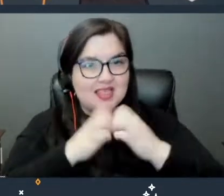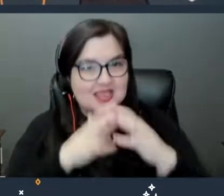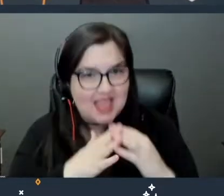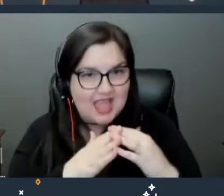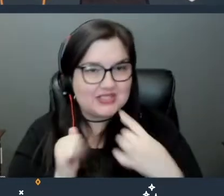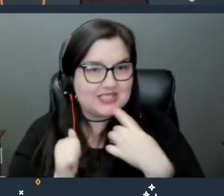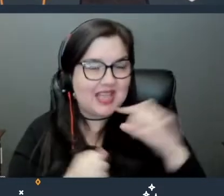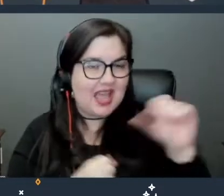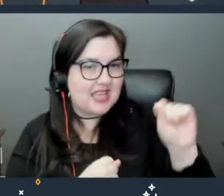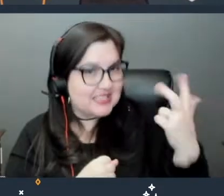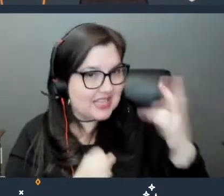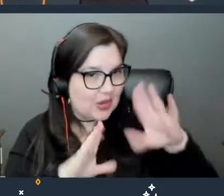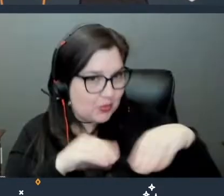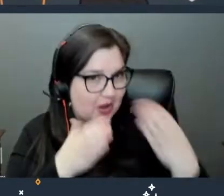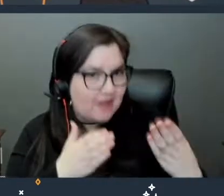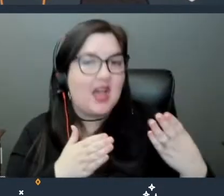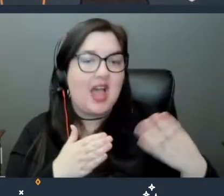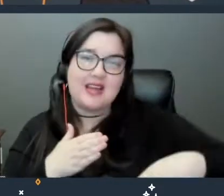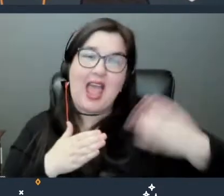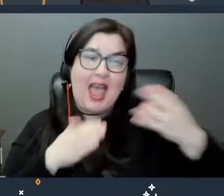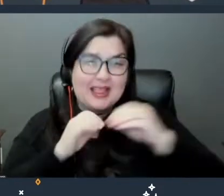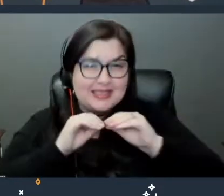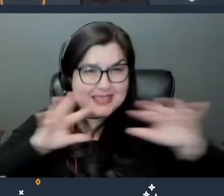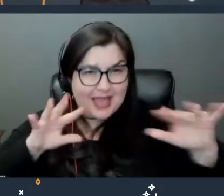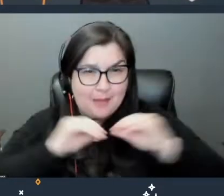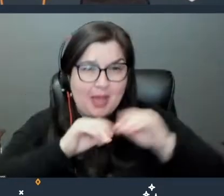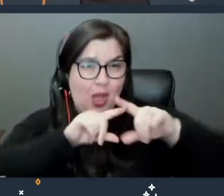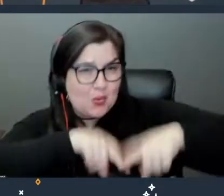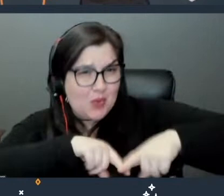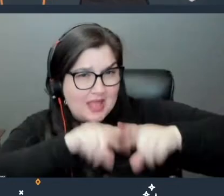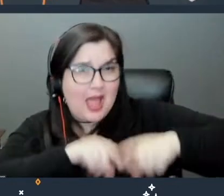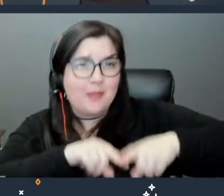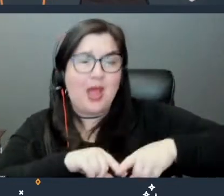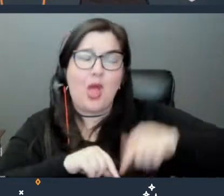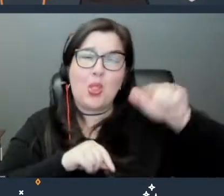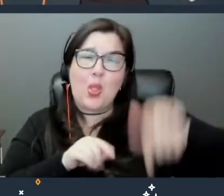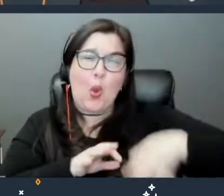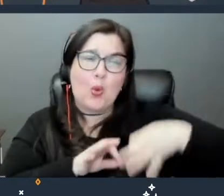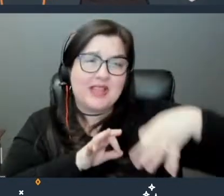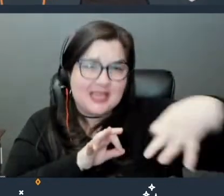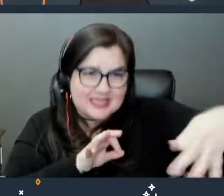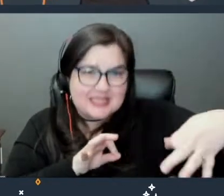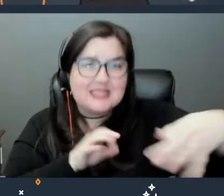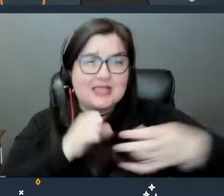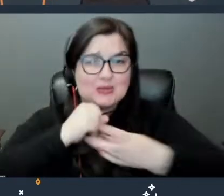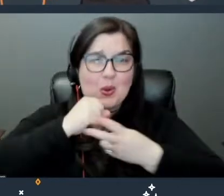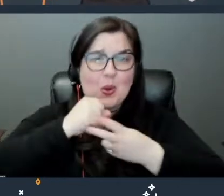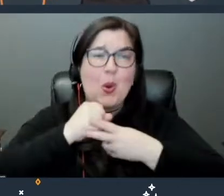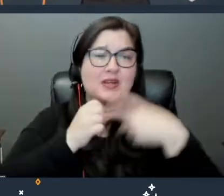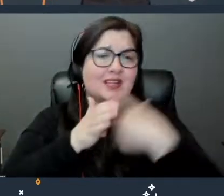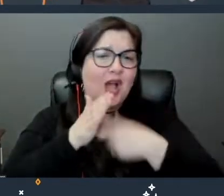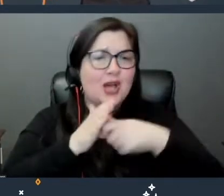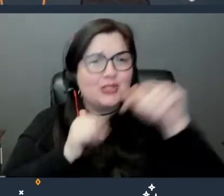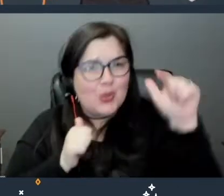highly scalable, reliable, low-latency storage at very low cost and that S3 is storage for the internet.